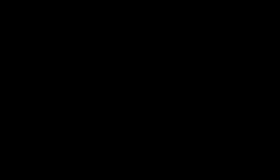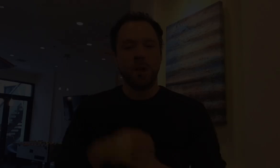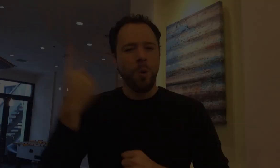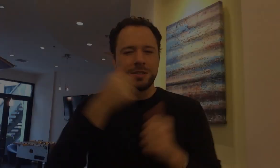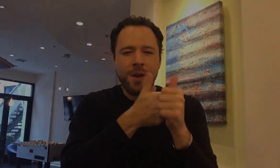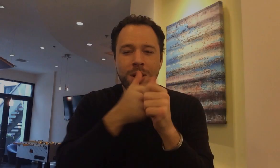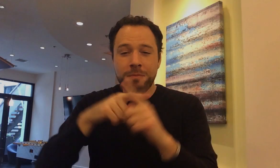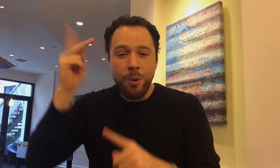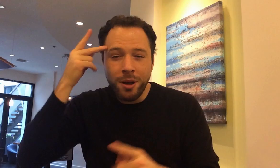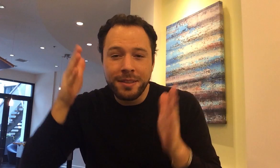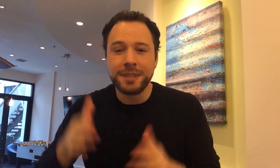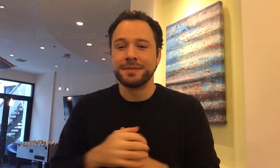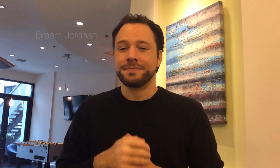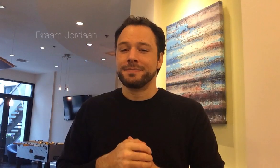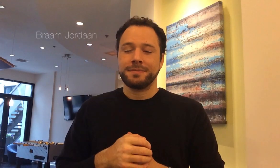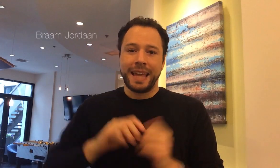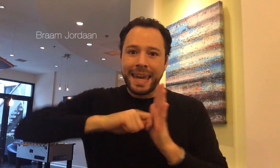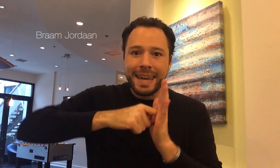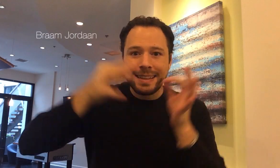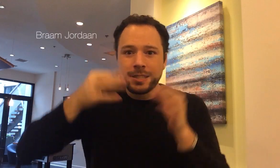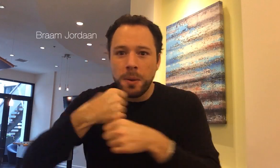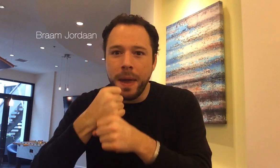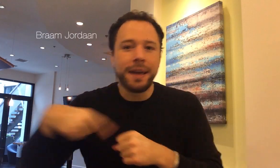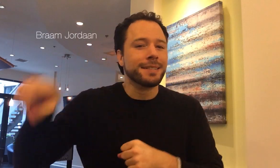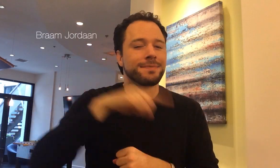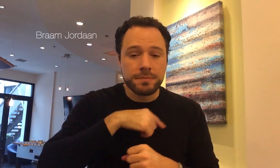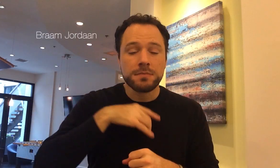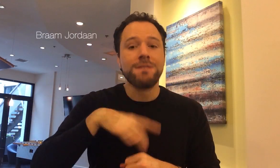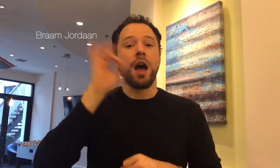I’ve always followed different politicians and key decision makers.